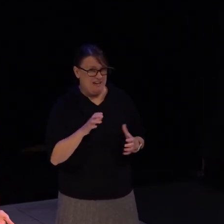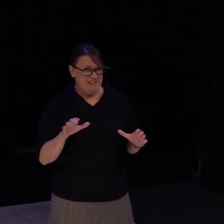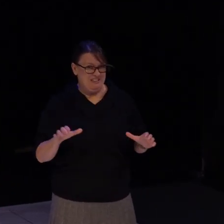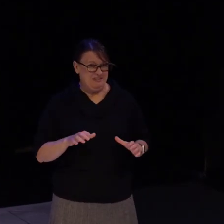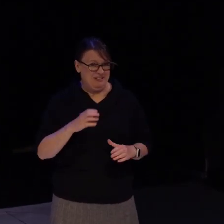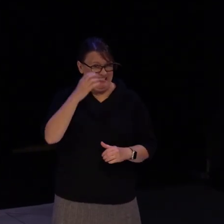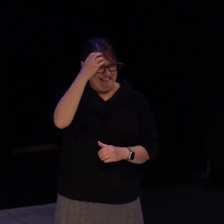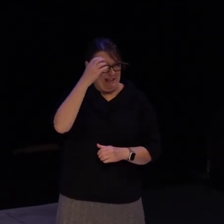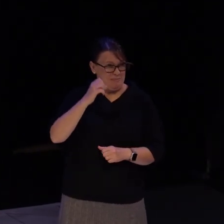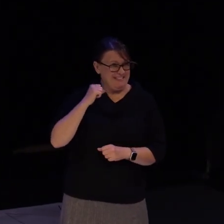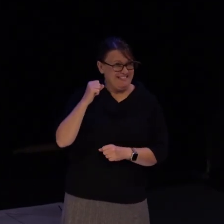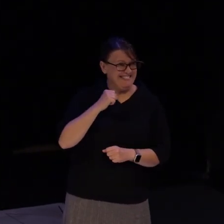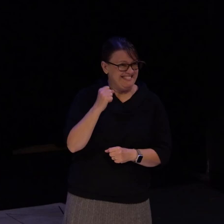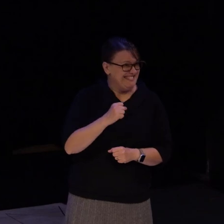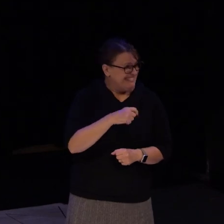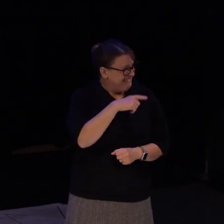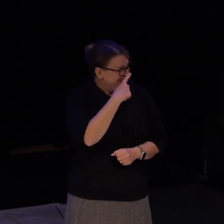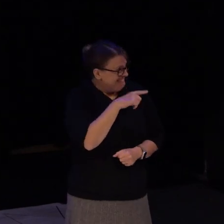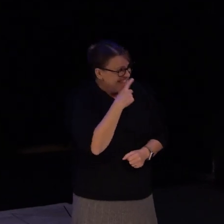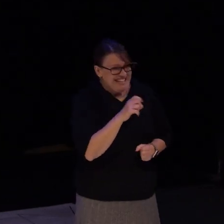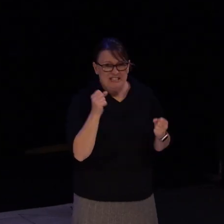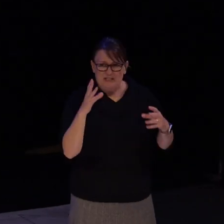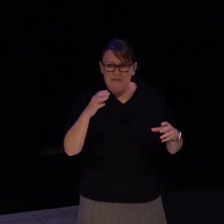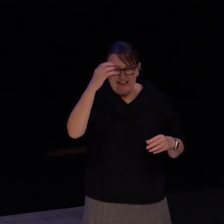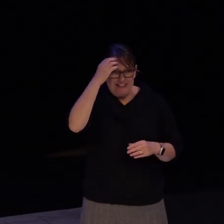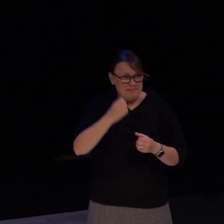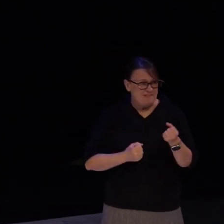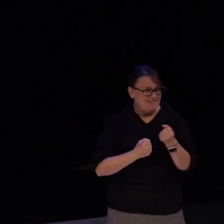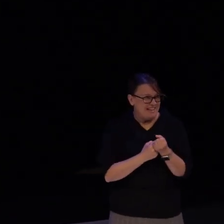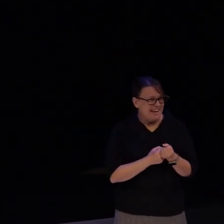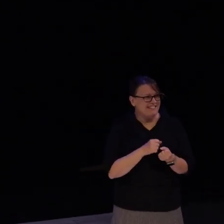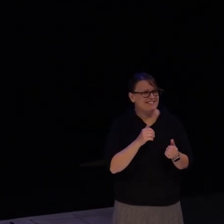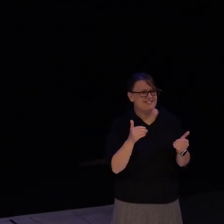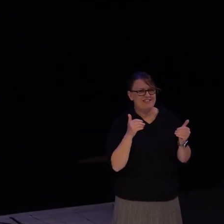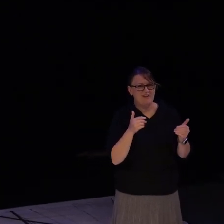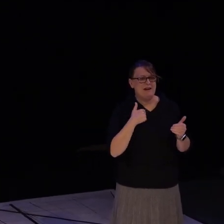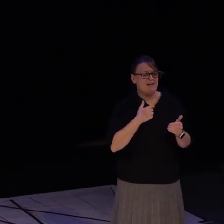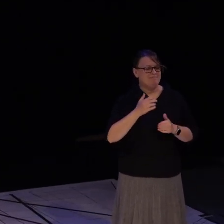for all my Clemson fans out there because this is awesome. So let's take it back to my cheerleading days.